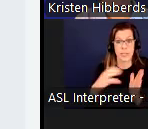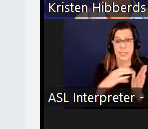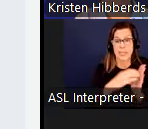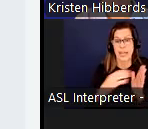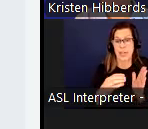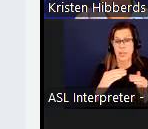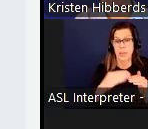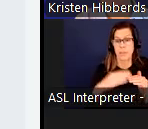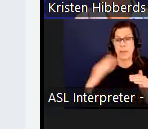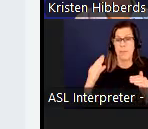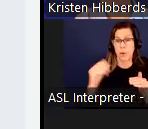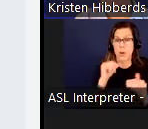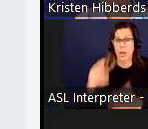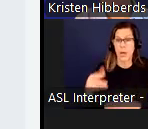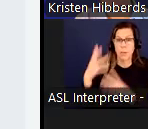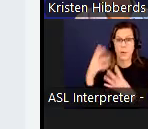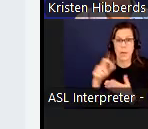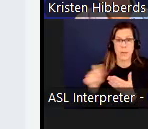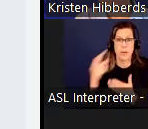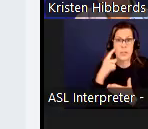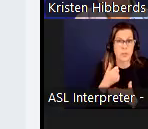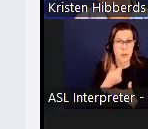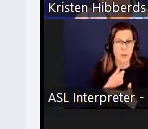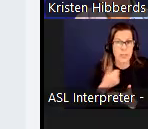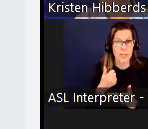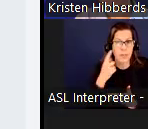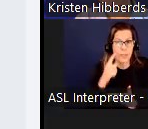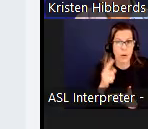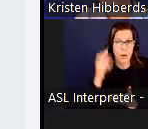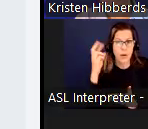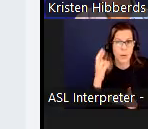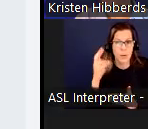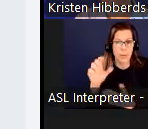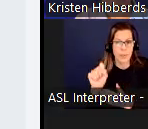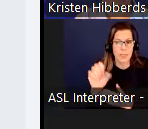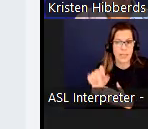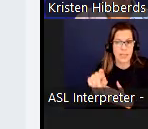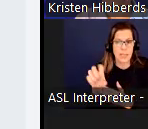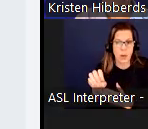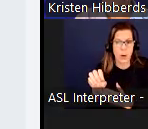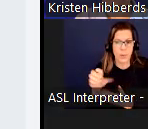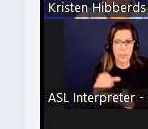hadn't pulled up my notes to myself for the purpose and scope section but wanted to clarify.